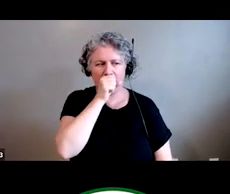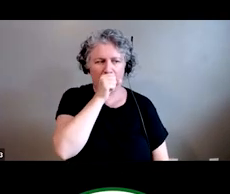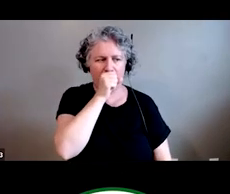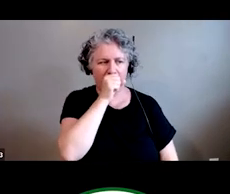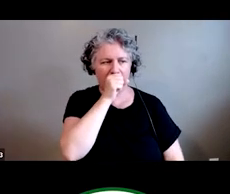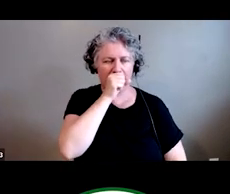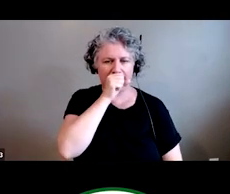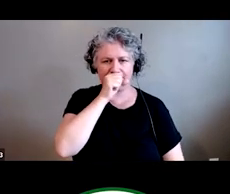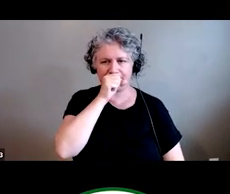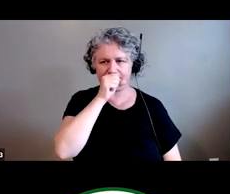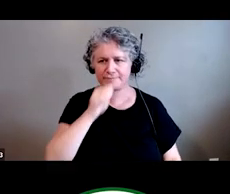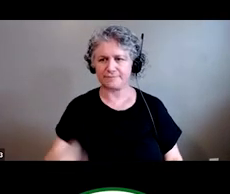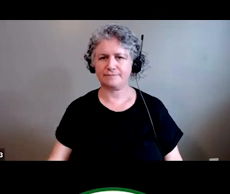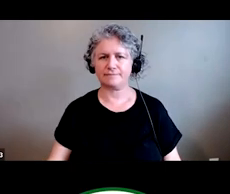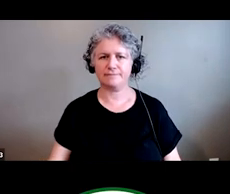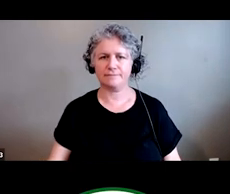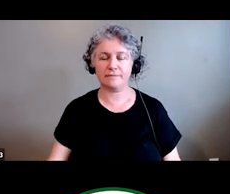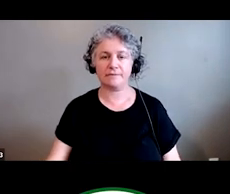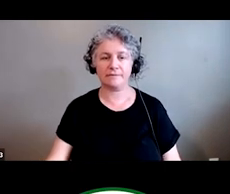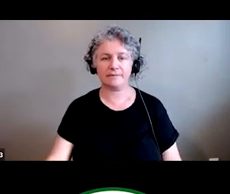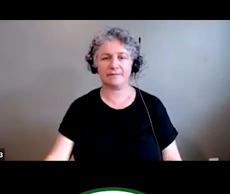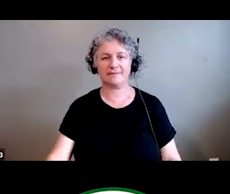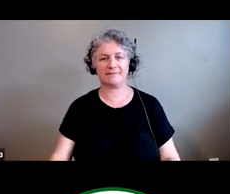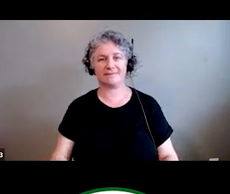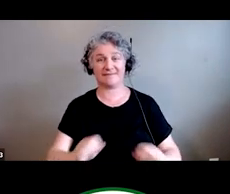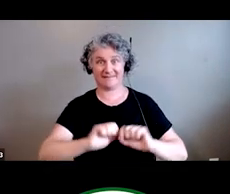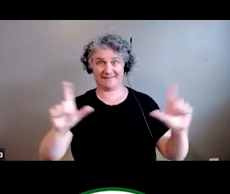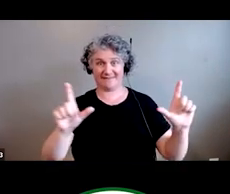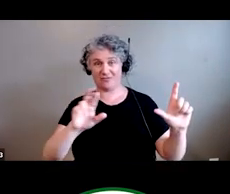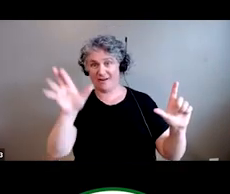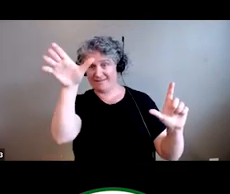the coastal forest of on Haiti, Guay at Nikon Provincial Park.